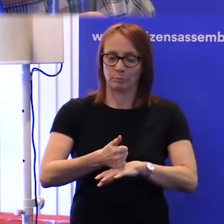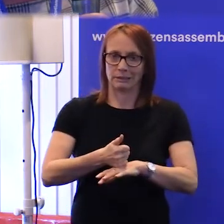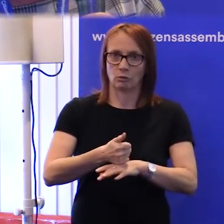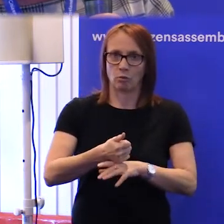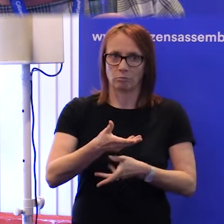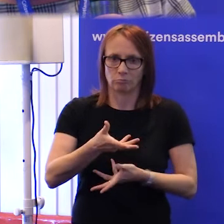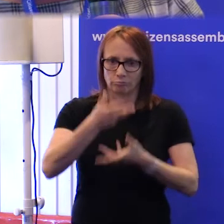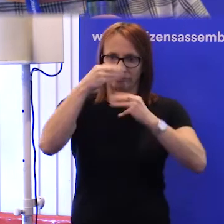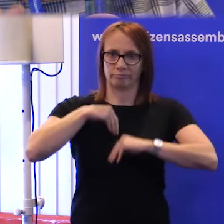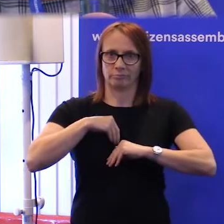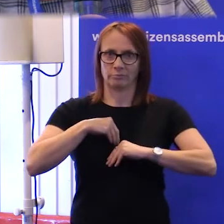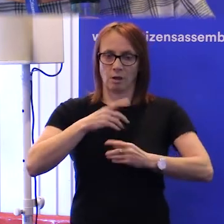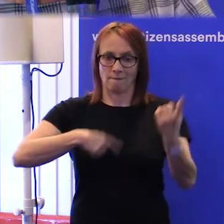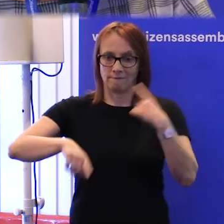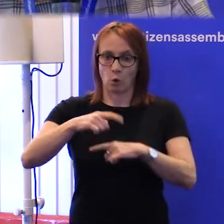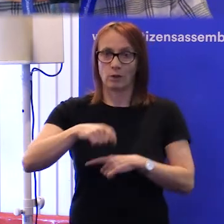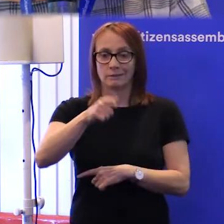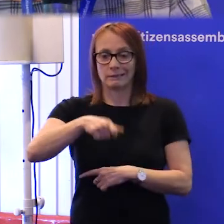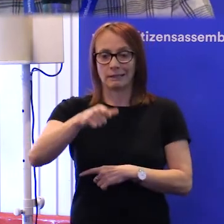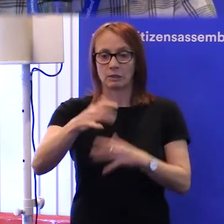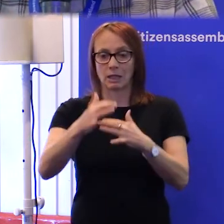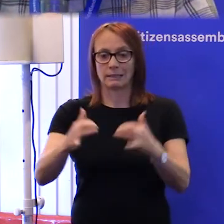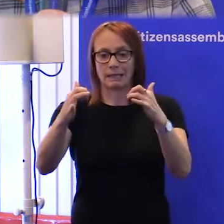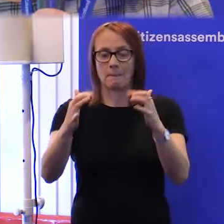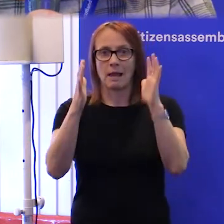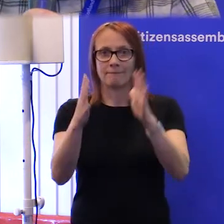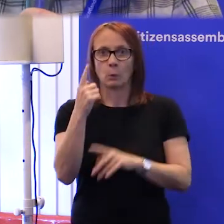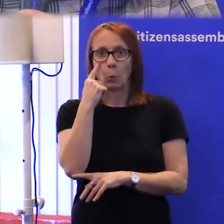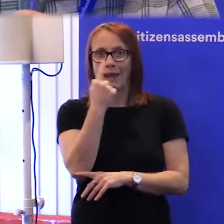citizens assembly that taking of evidence having people come and speak to